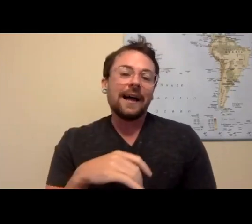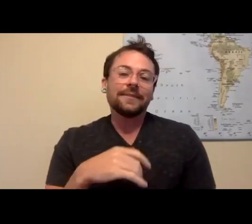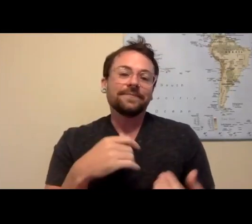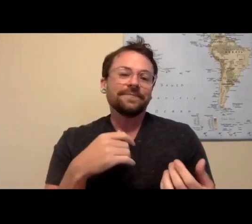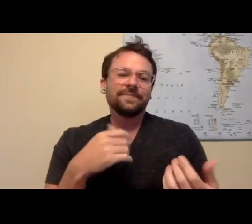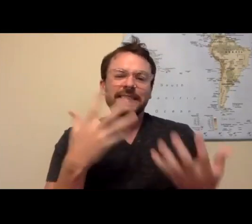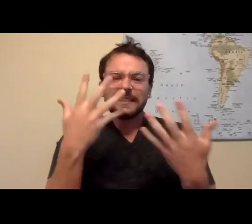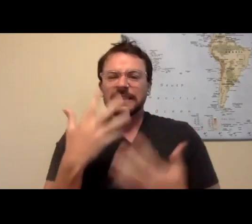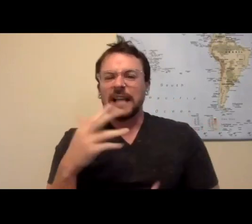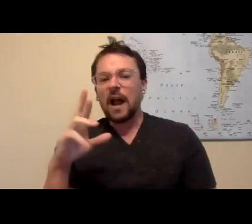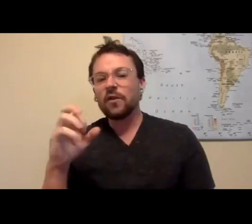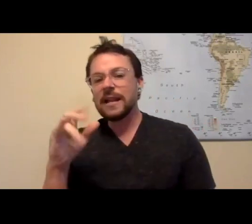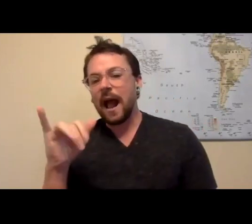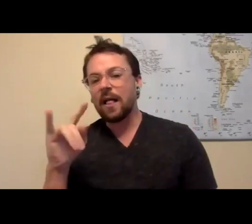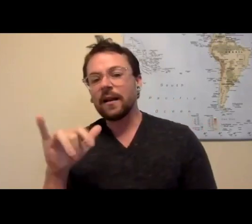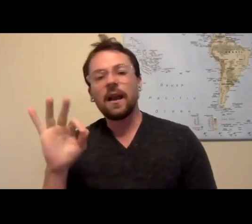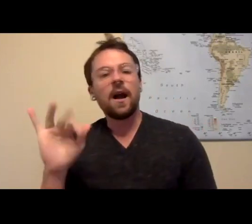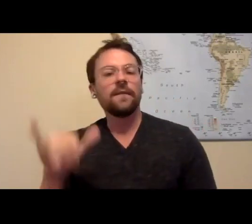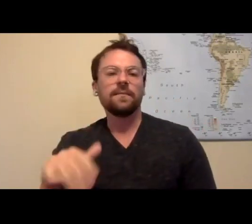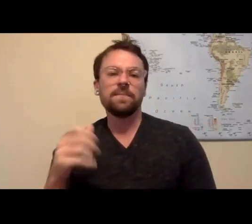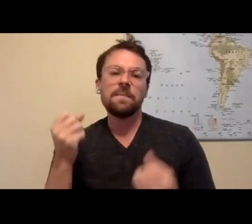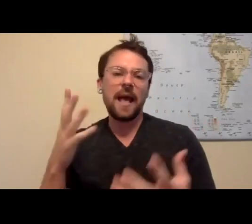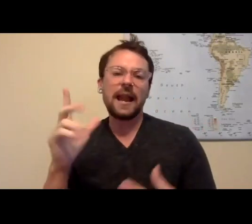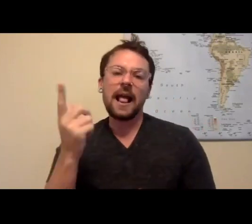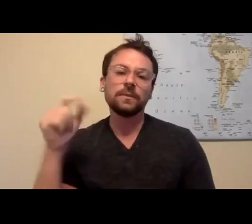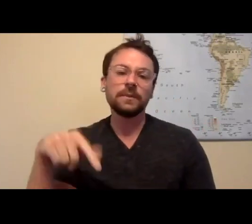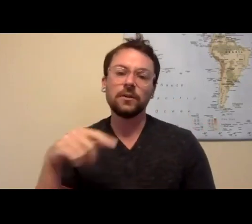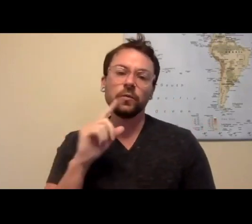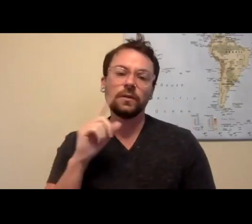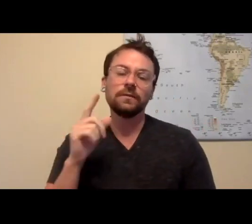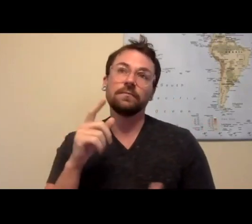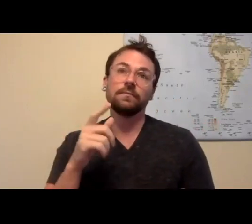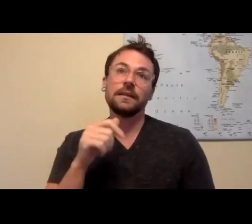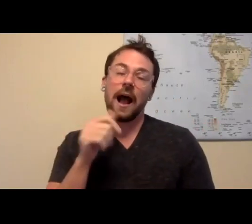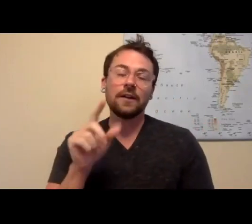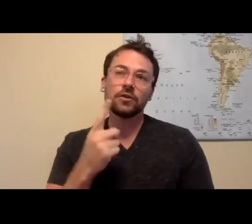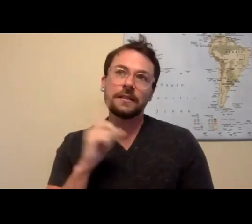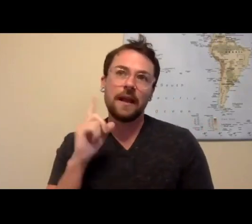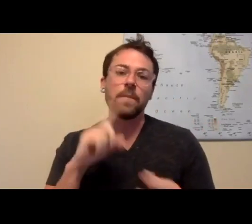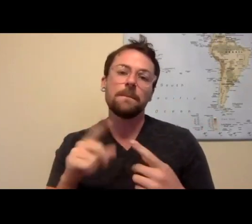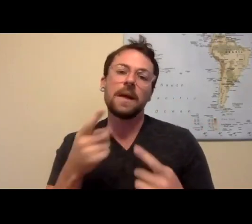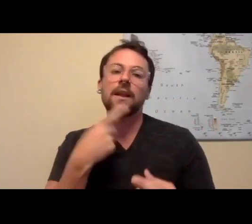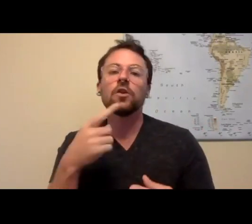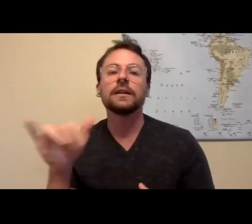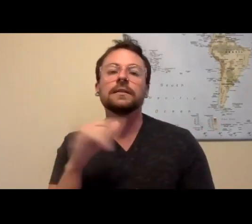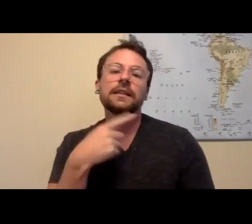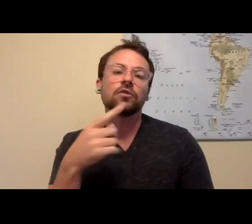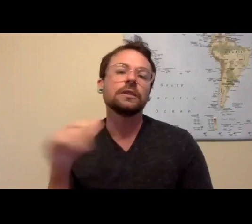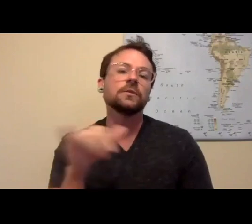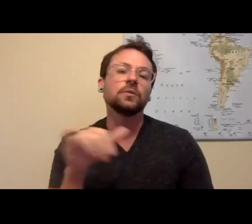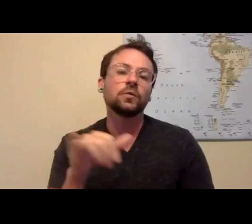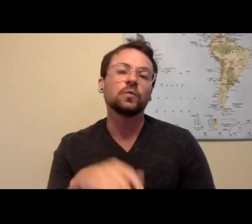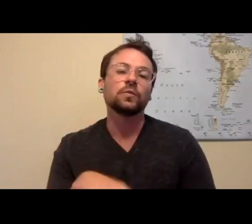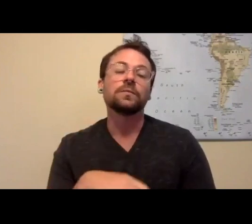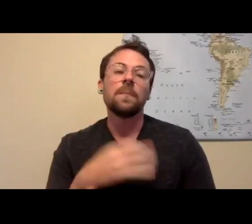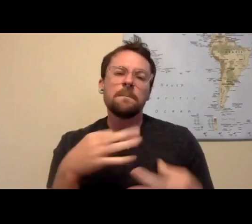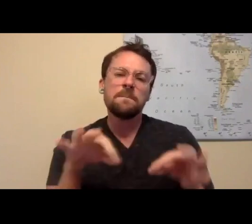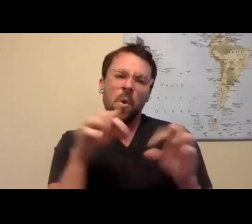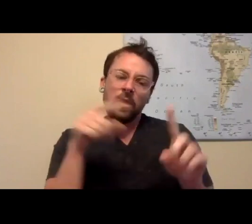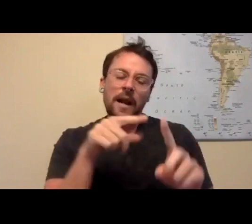because their family life doesn't support it. This is a place where allies are going to be important.